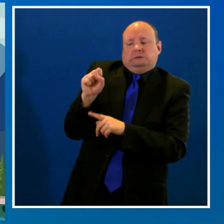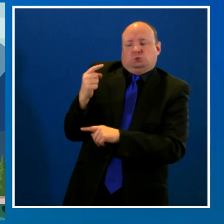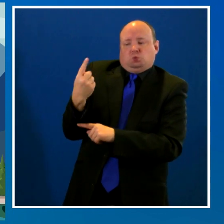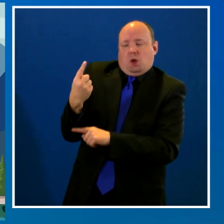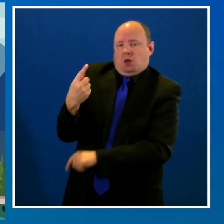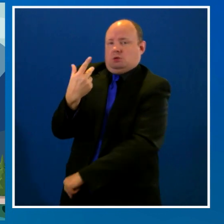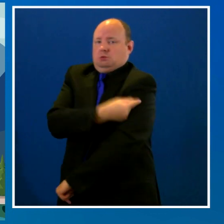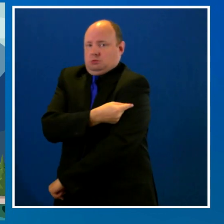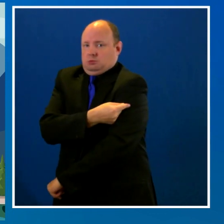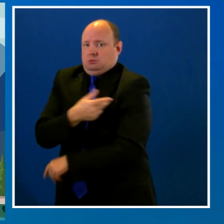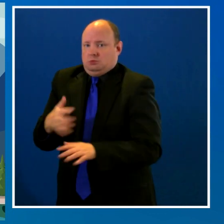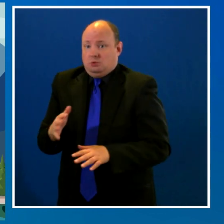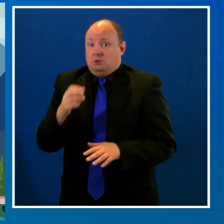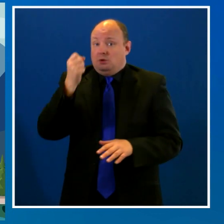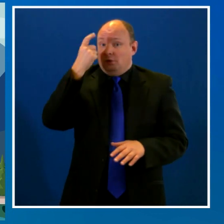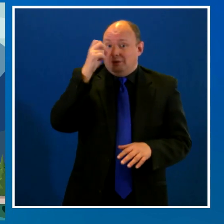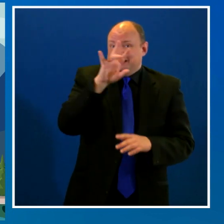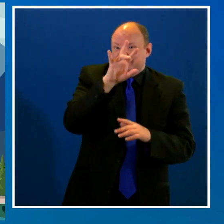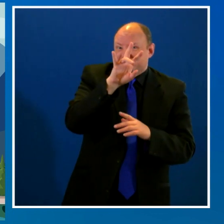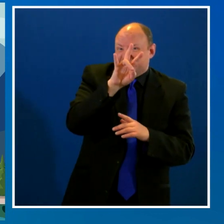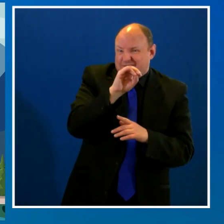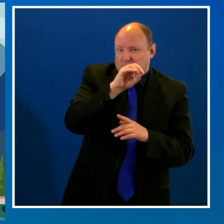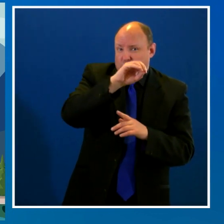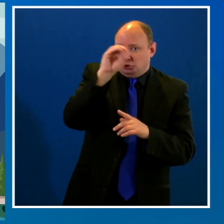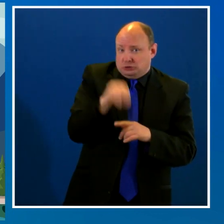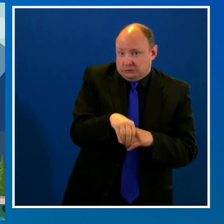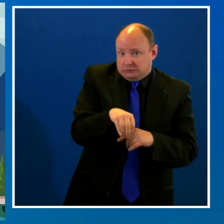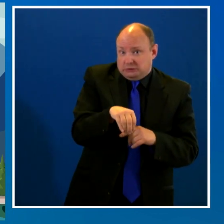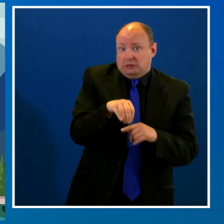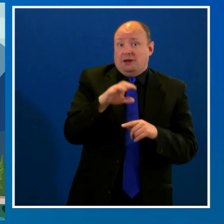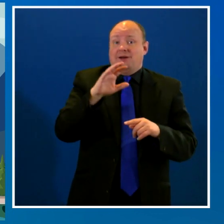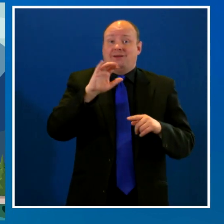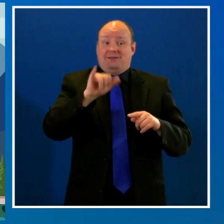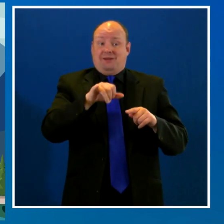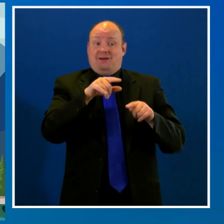over 70 percent of people five and older are now fully vaccinated.